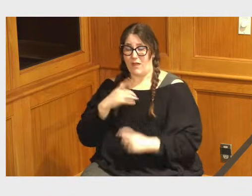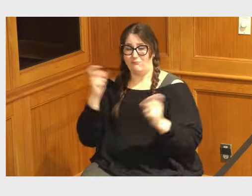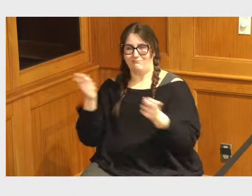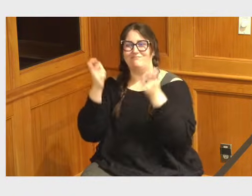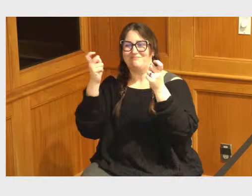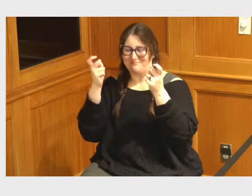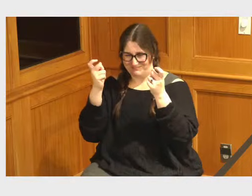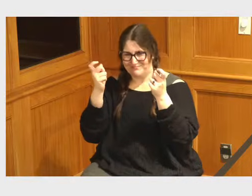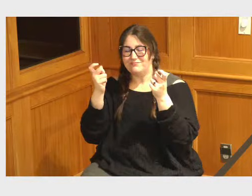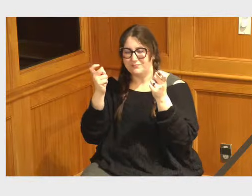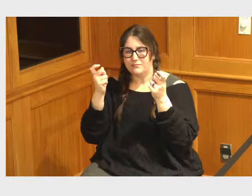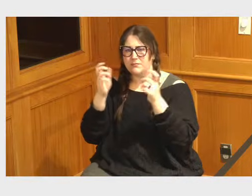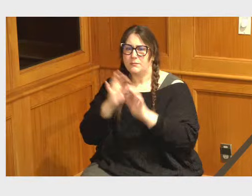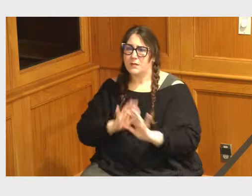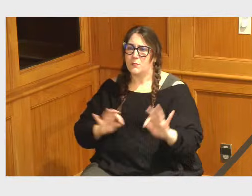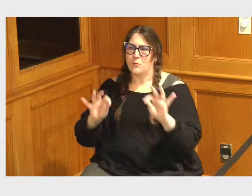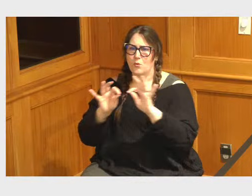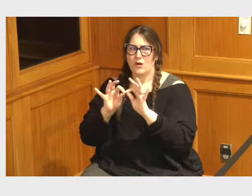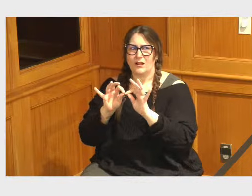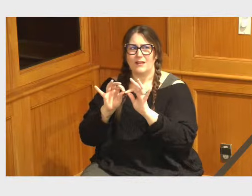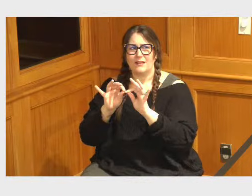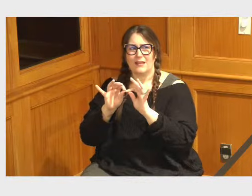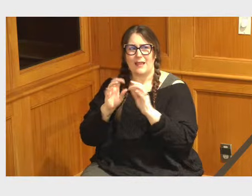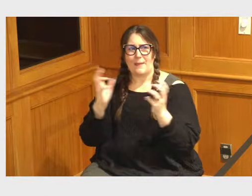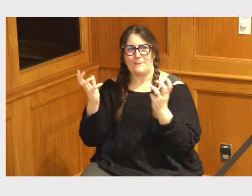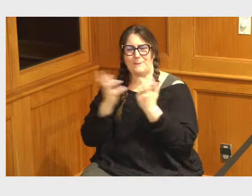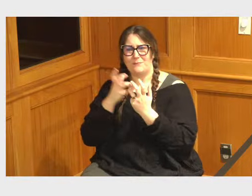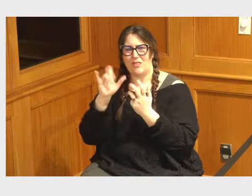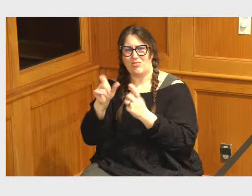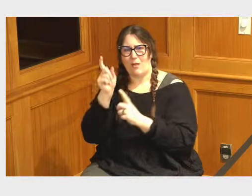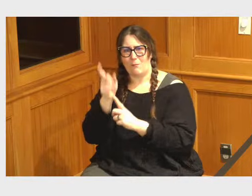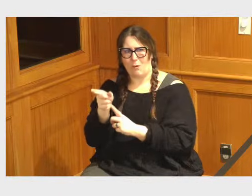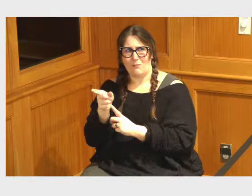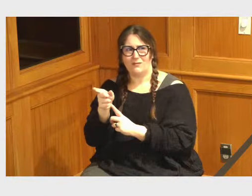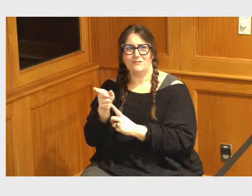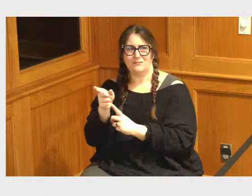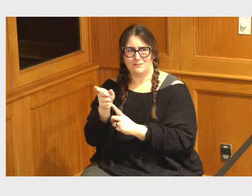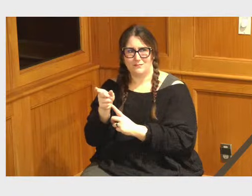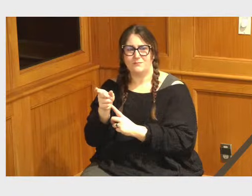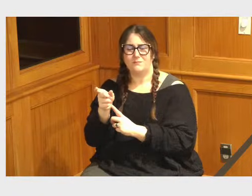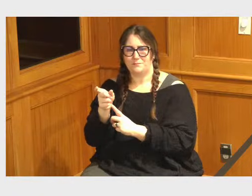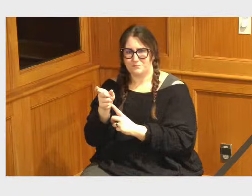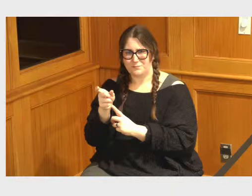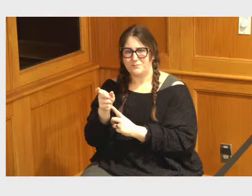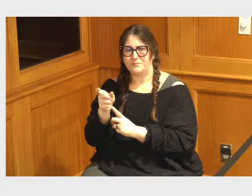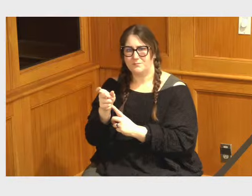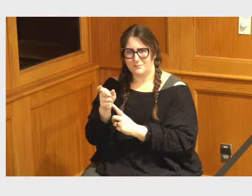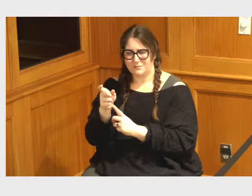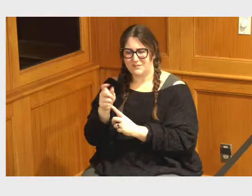it's it really meant the moment. Um, I've said this a lot, but this happened at the exact right